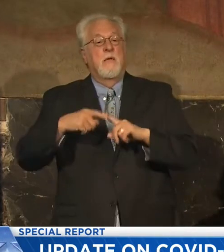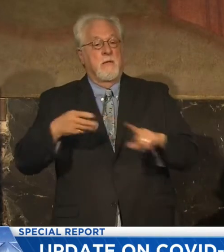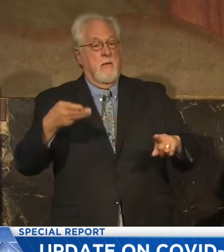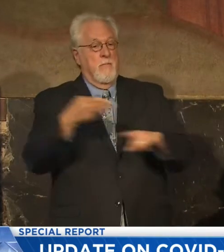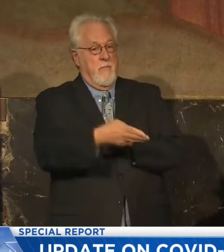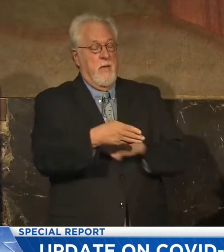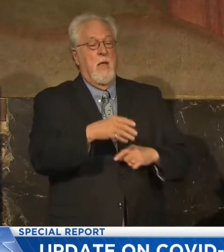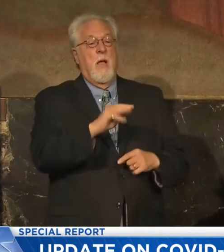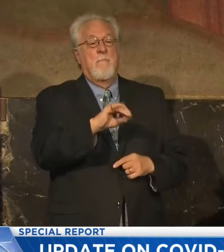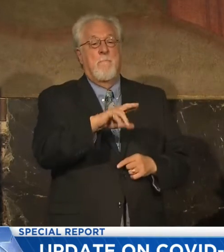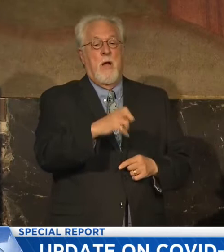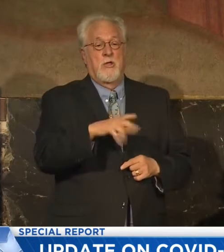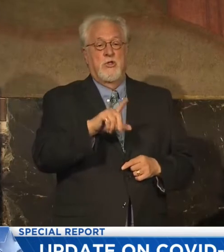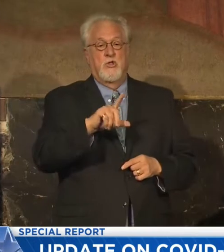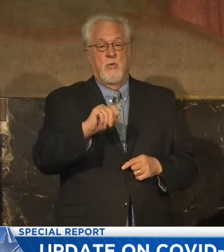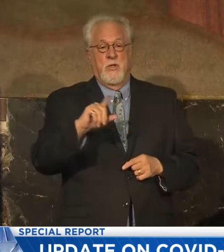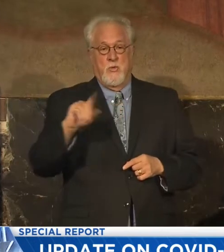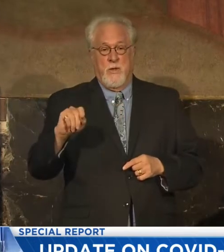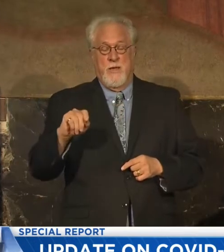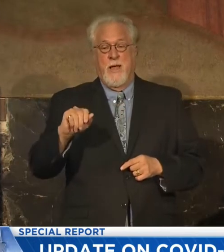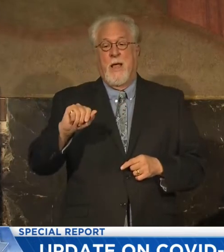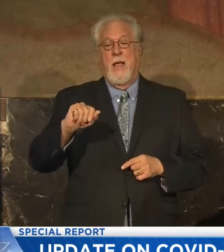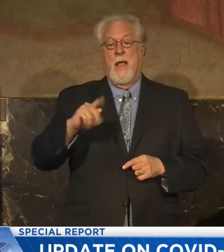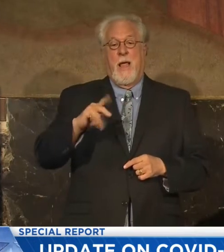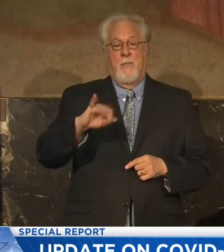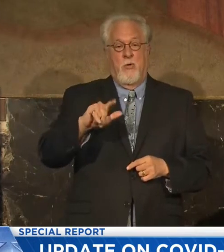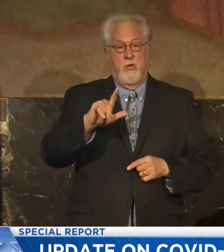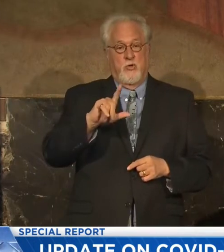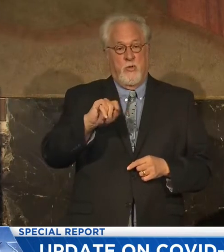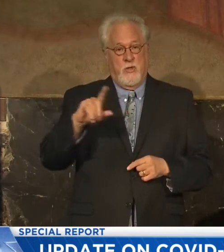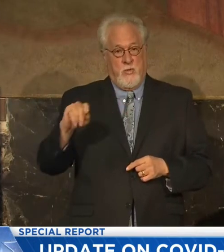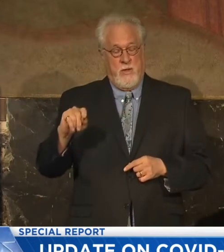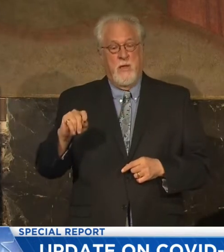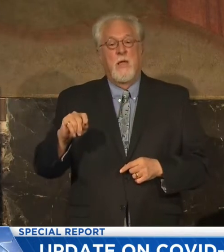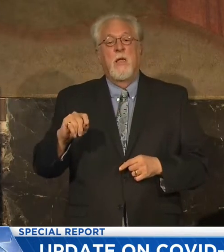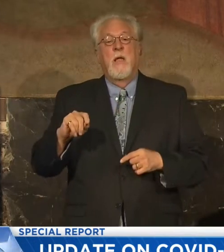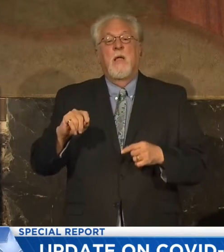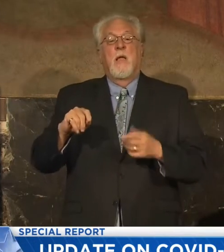PENALTIES FOR MARCH AND APRIL SALES TAX RETURNS. SO THEY'LL WAIVE PENALTIES FOR